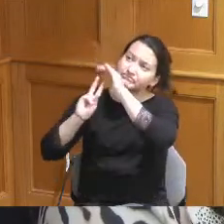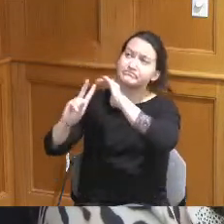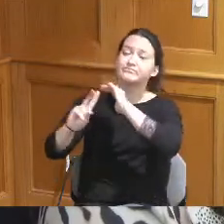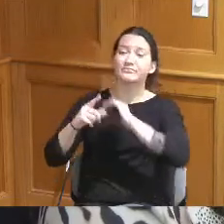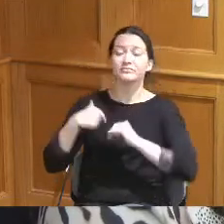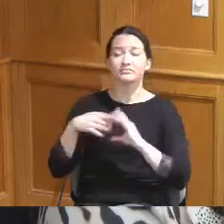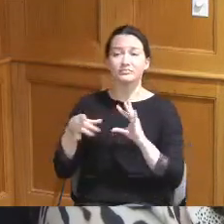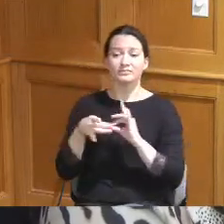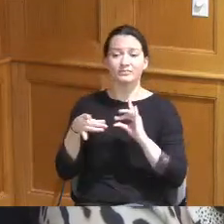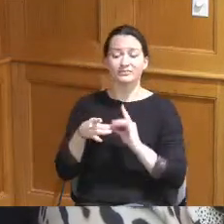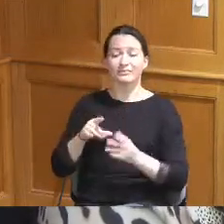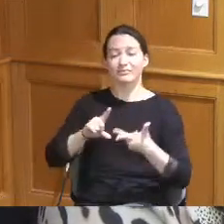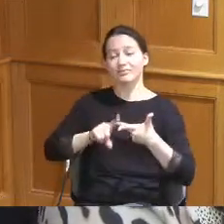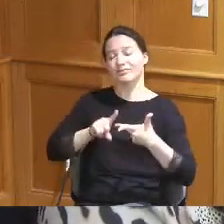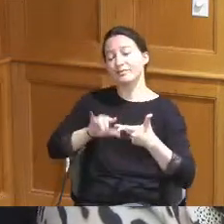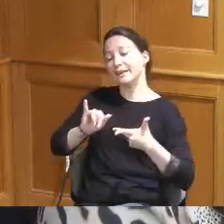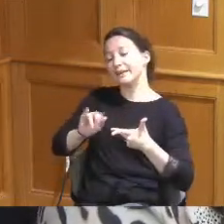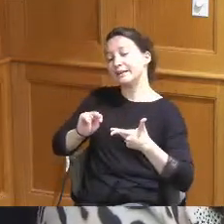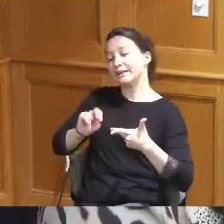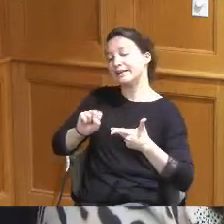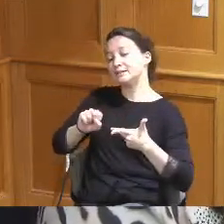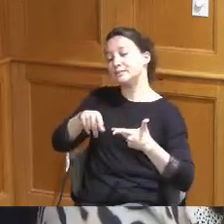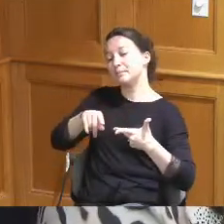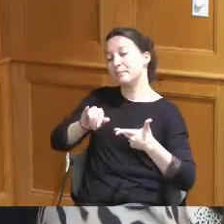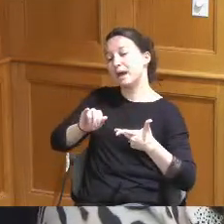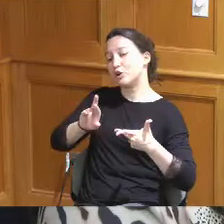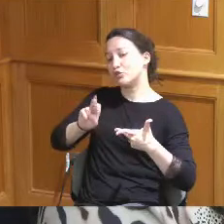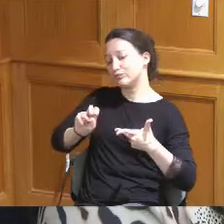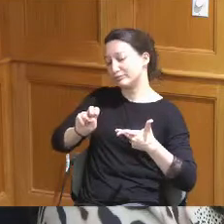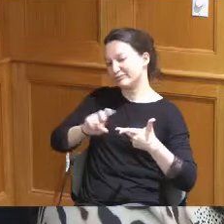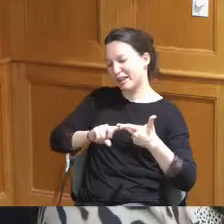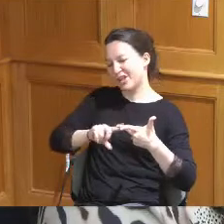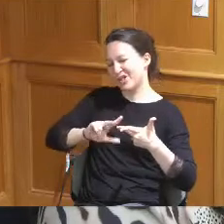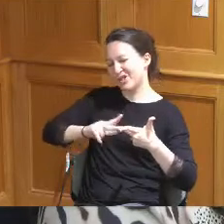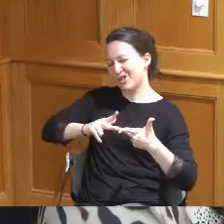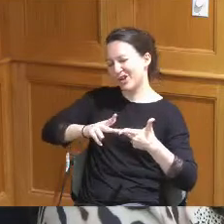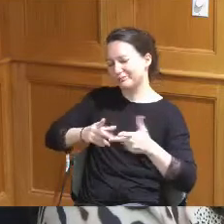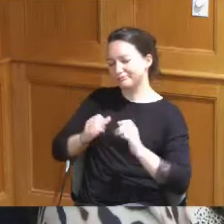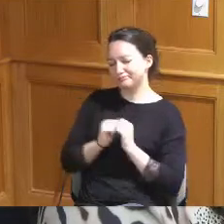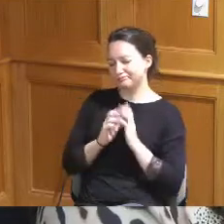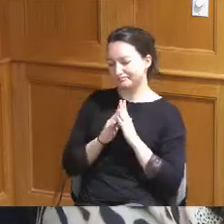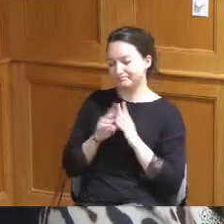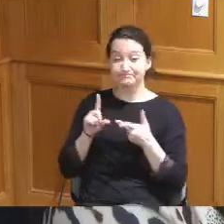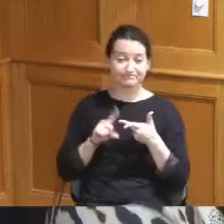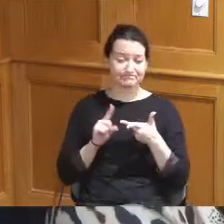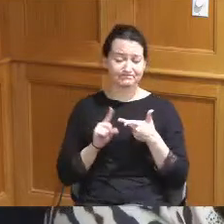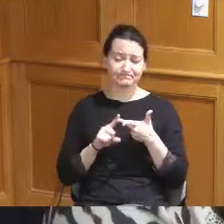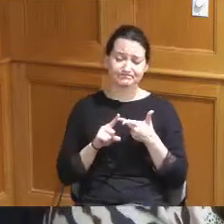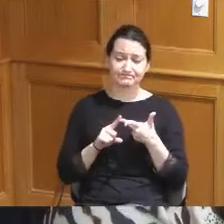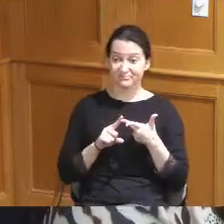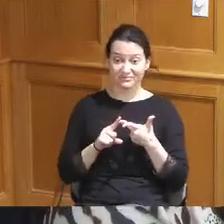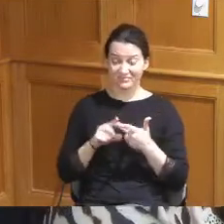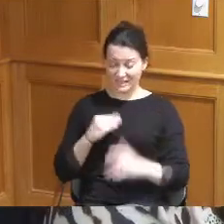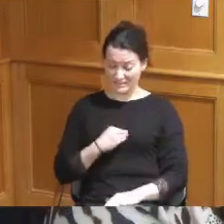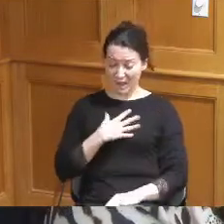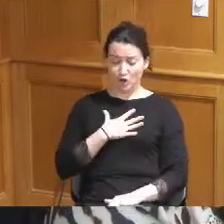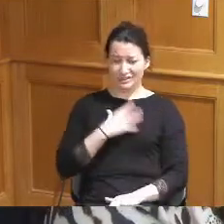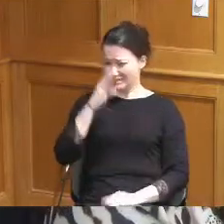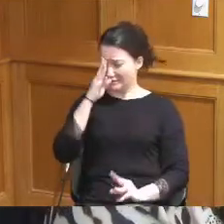bring up Inspire which was the third initiative and Inspire is just that Inspire is to bring hope